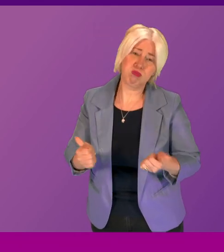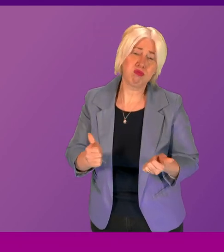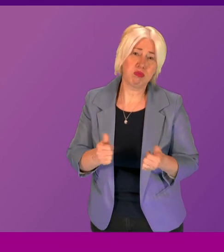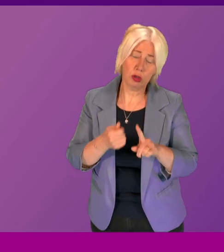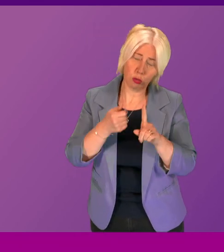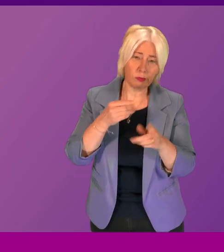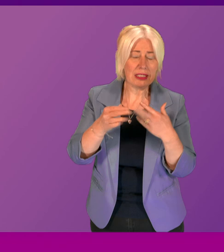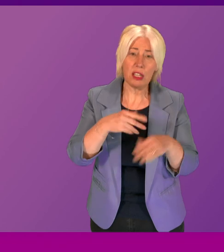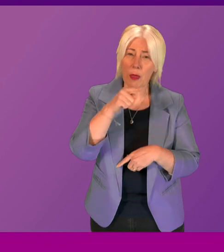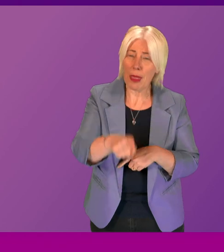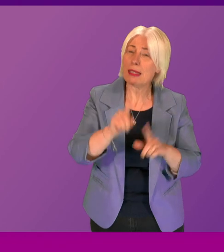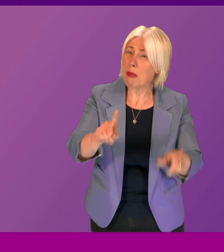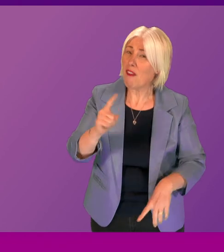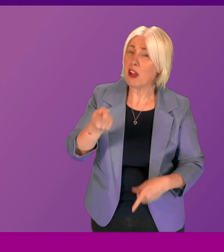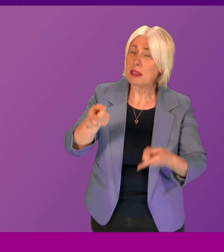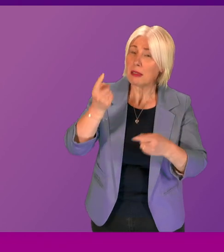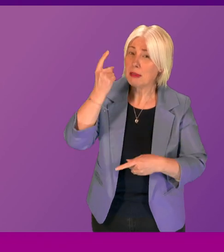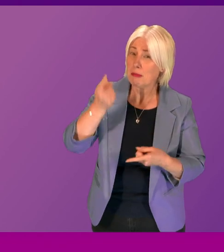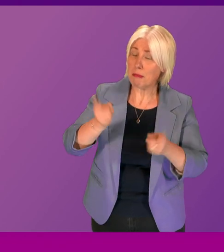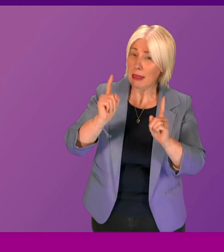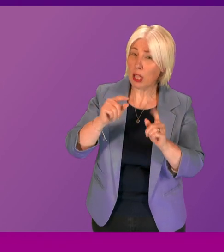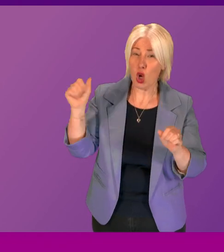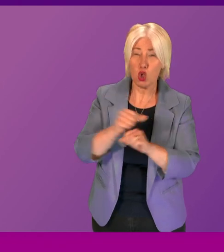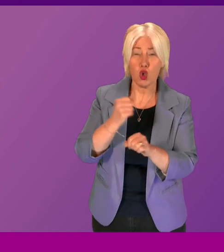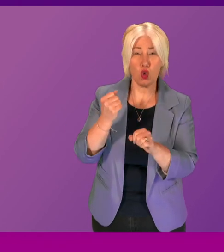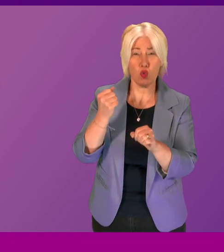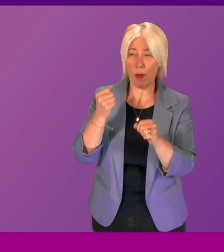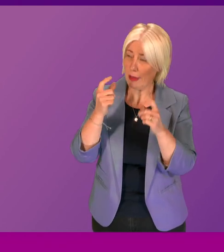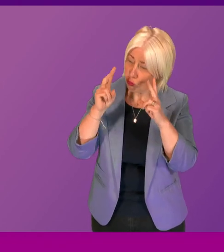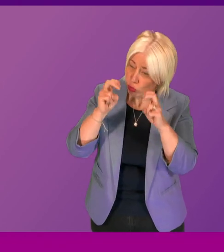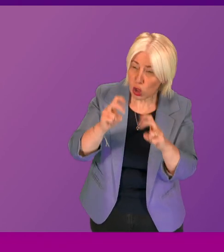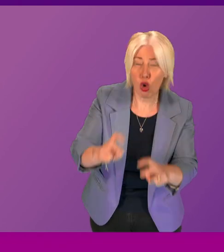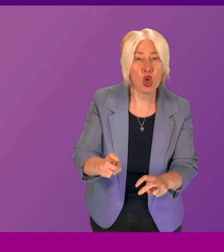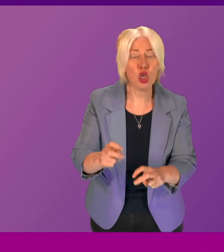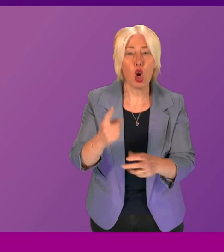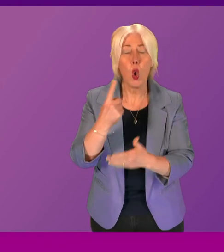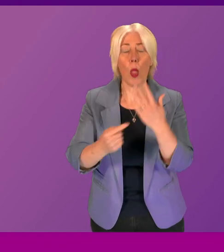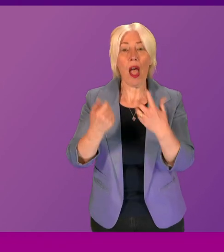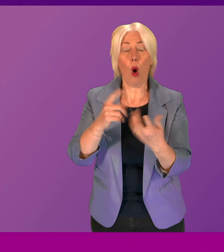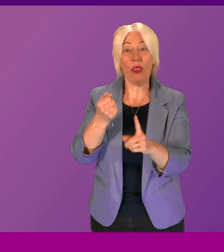Would the First Minister consider conducting research not only on the impact that that